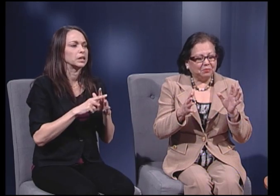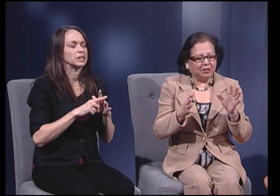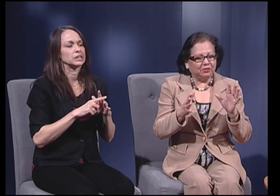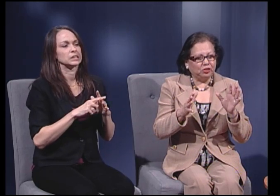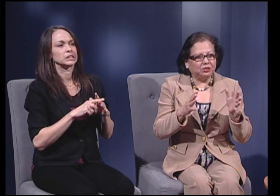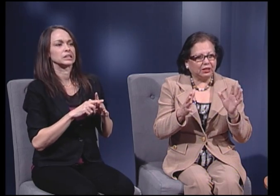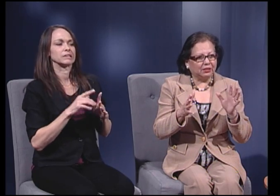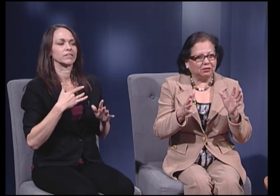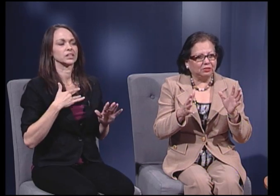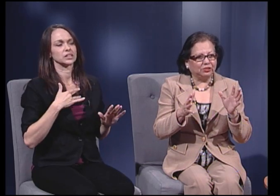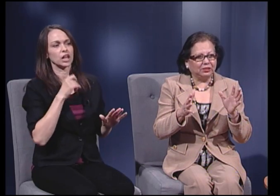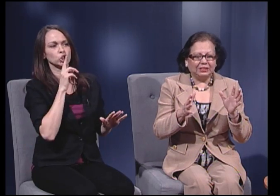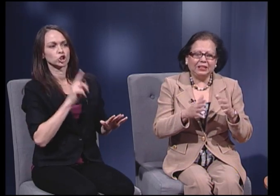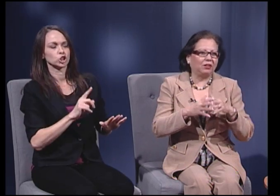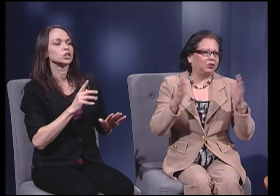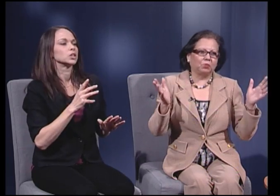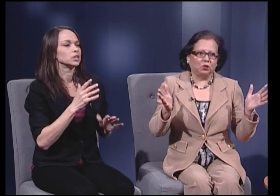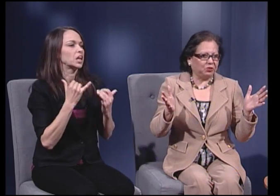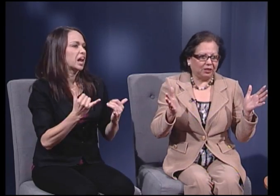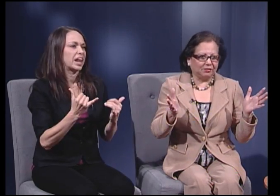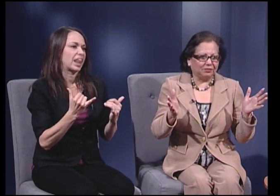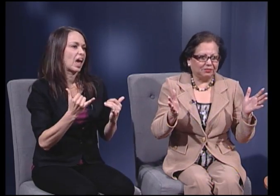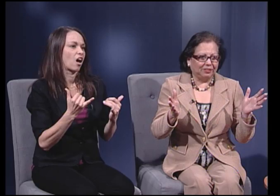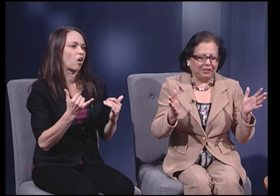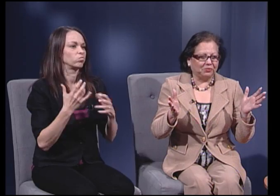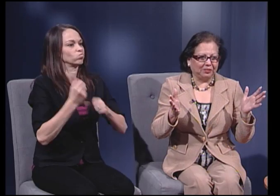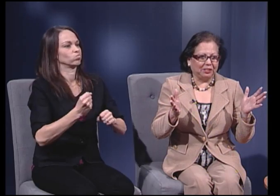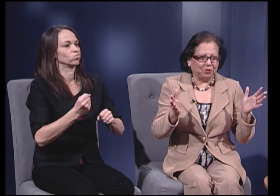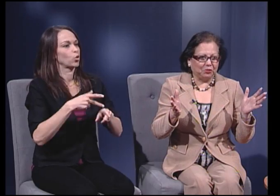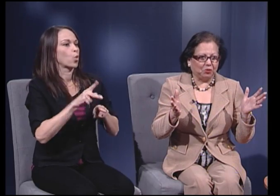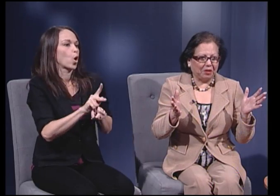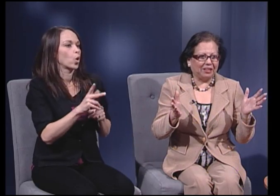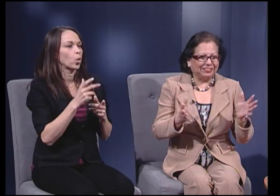by the new technology, now, they're pros at it and I don't think anybody would go back.